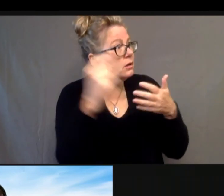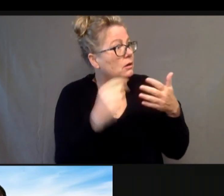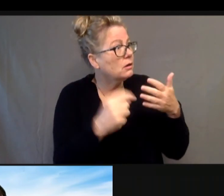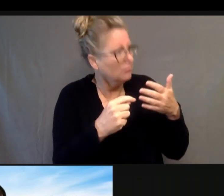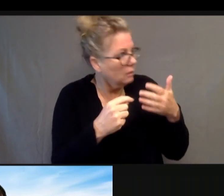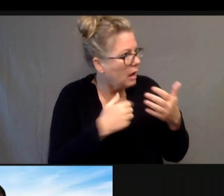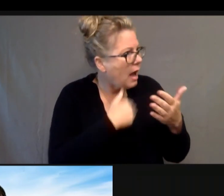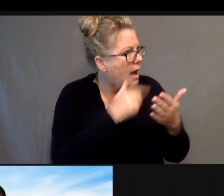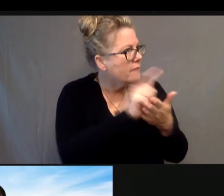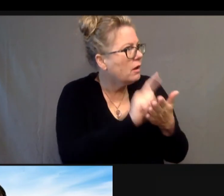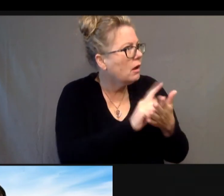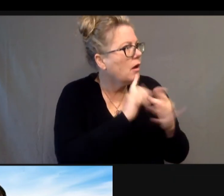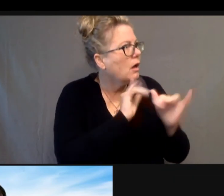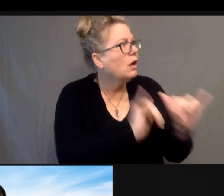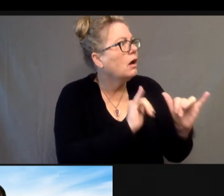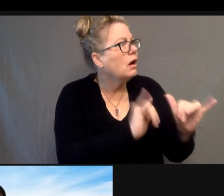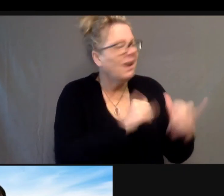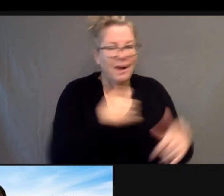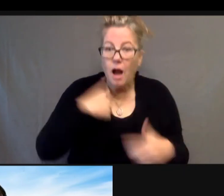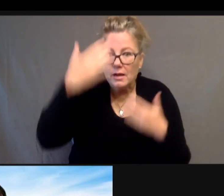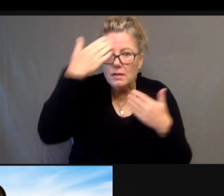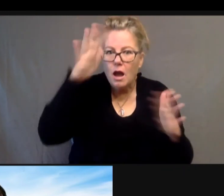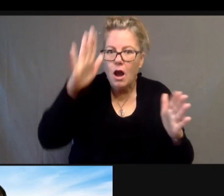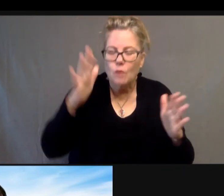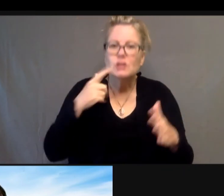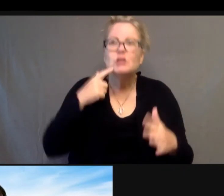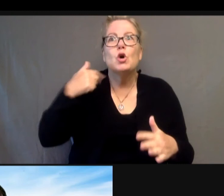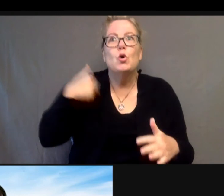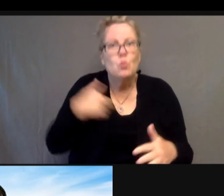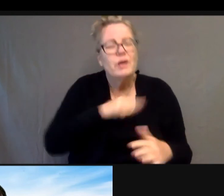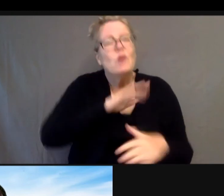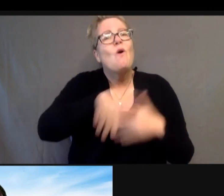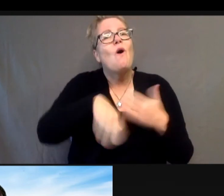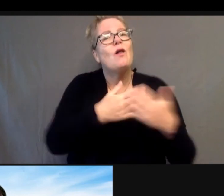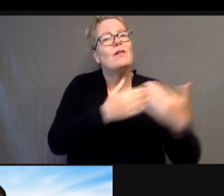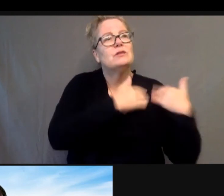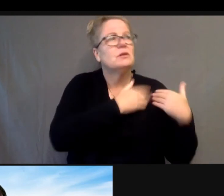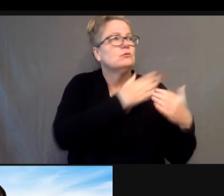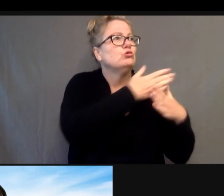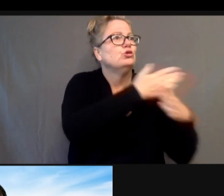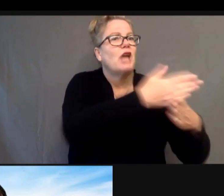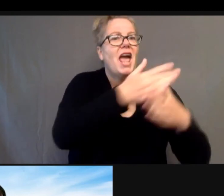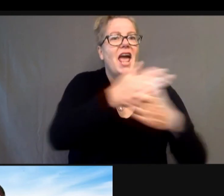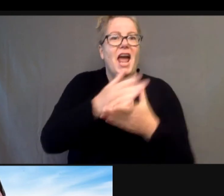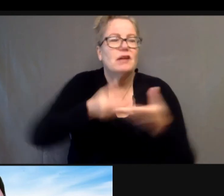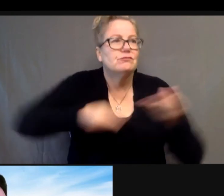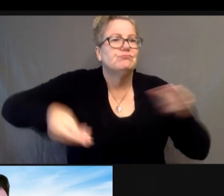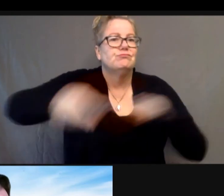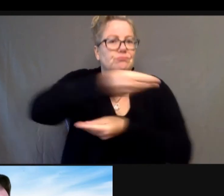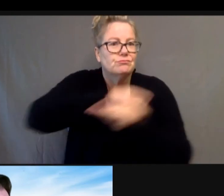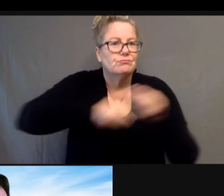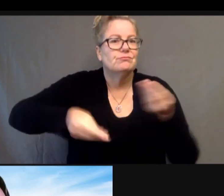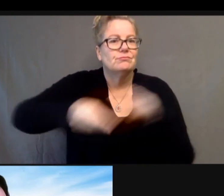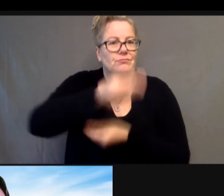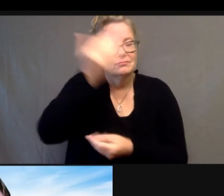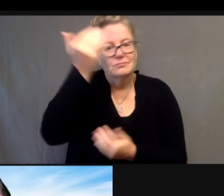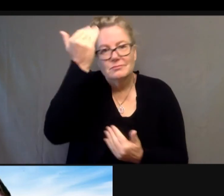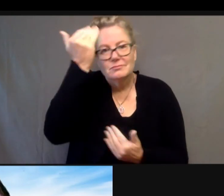their experiences. So we all have a responsibility, I think, to share our knowledge and our experiences